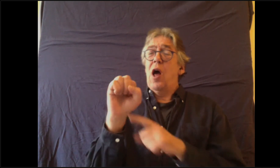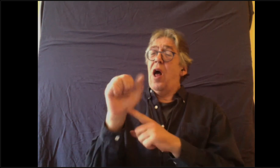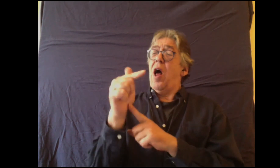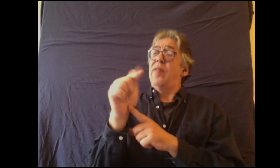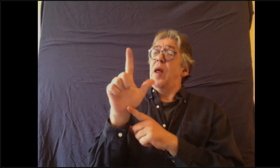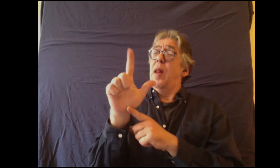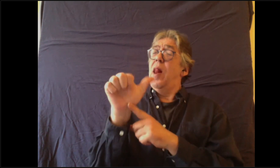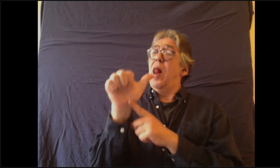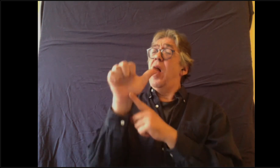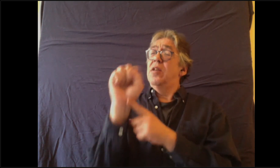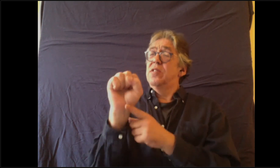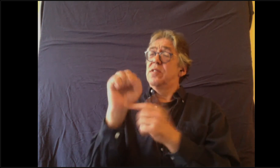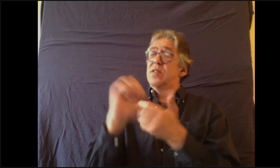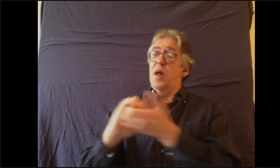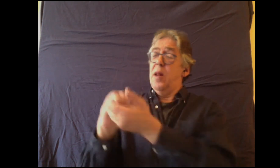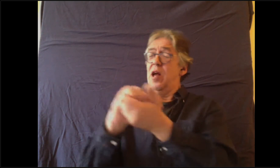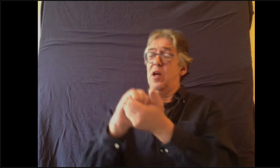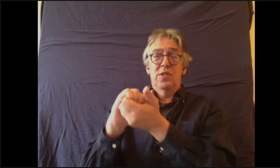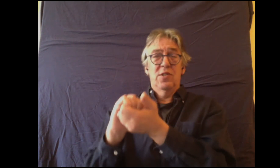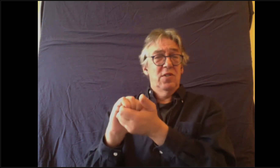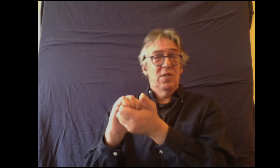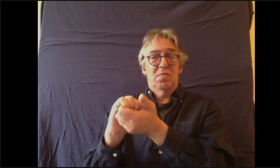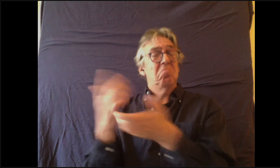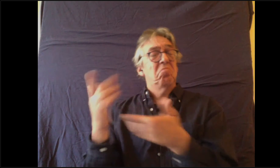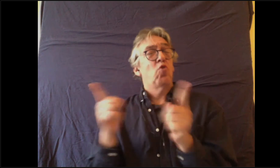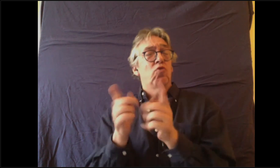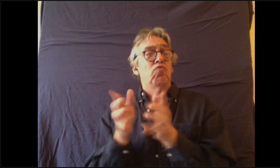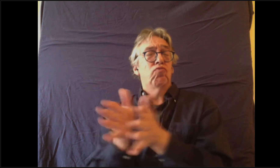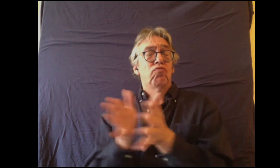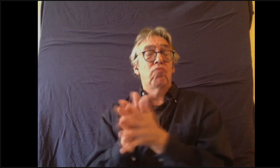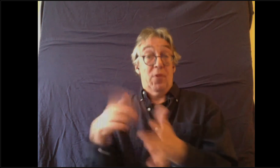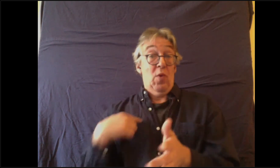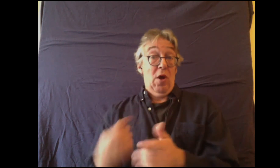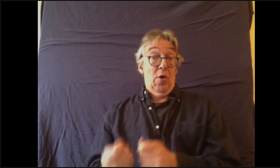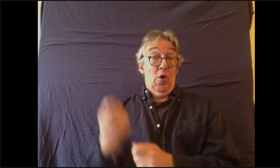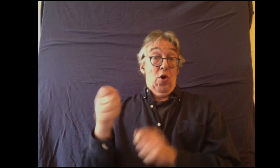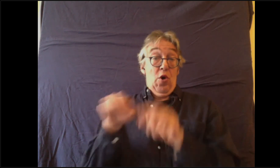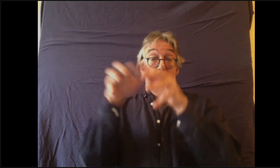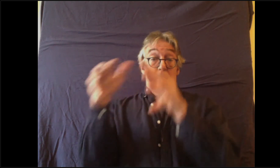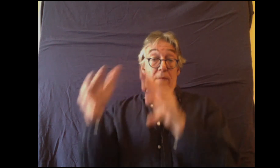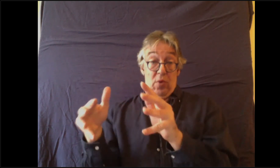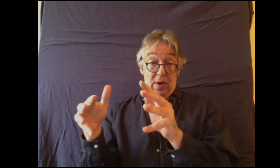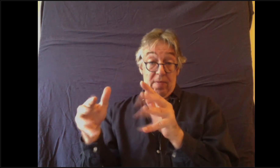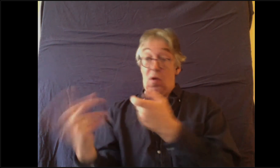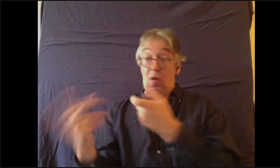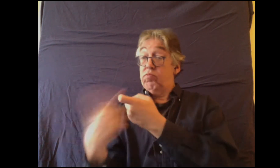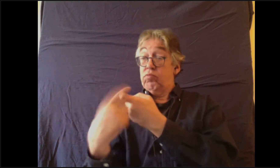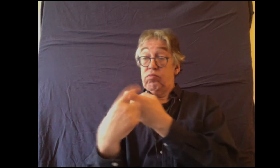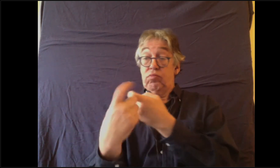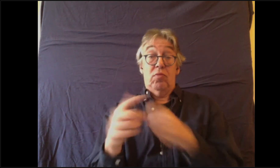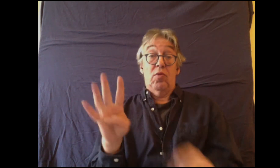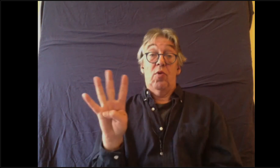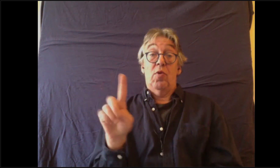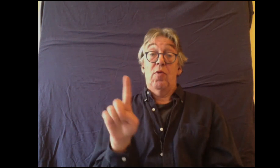We are an umbrella organization of around 14 Norwegian DPOs.